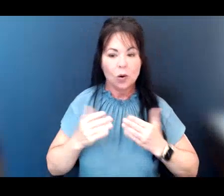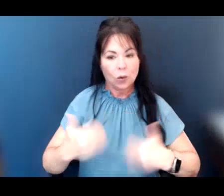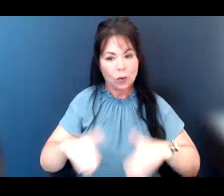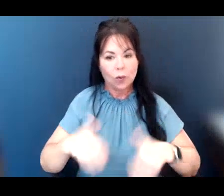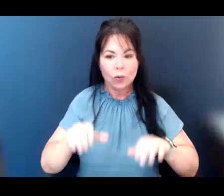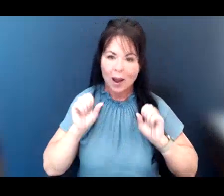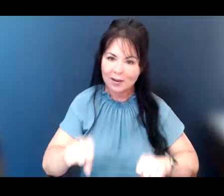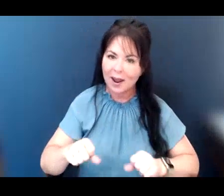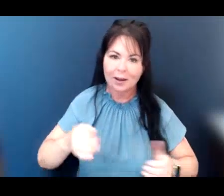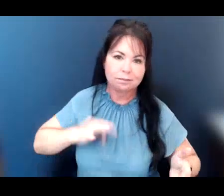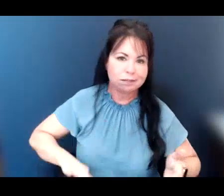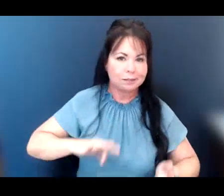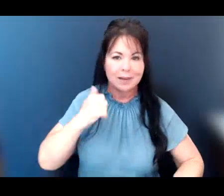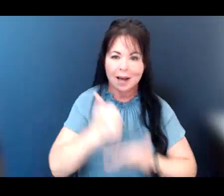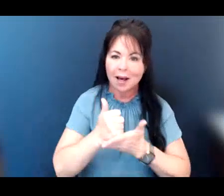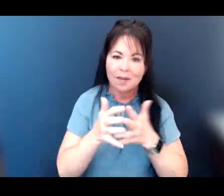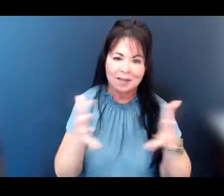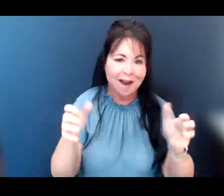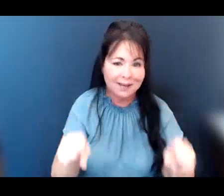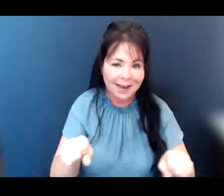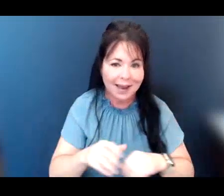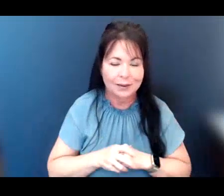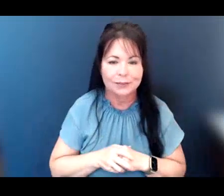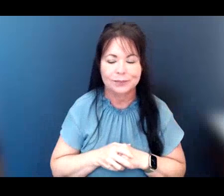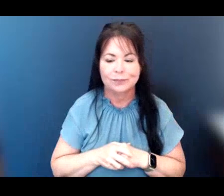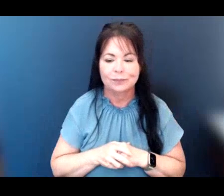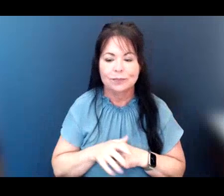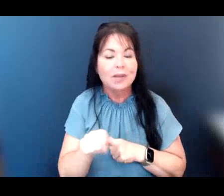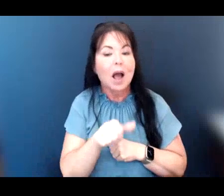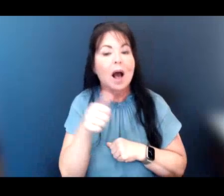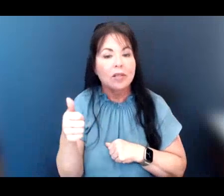Another use of it through Microsoft that I saw is the Microsoft Copilot.